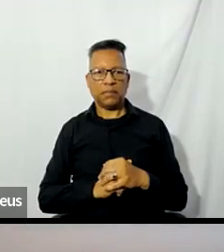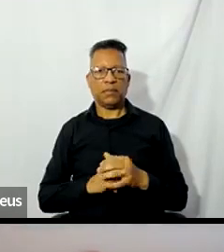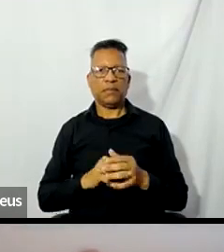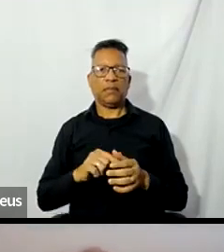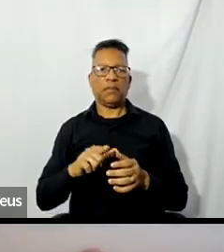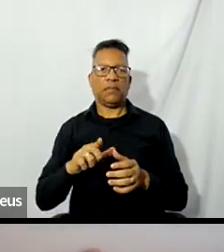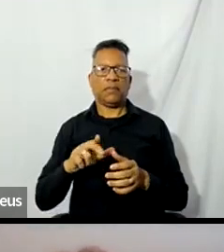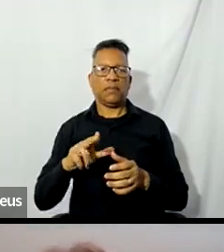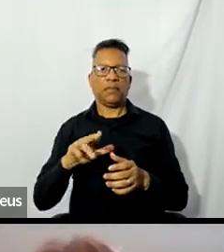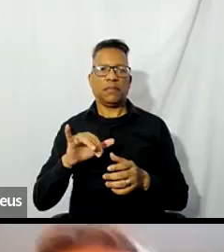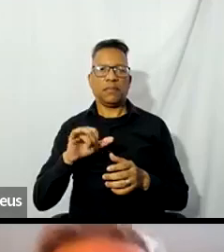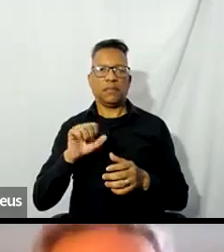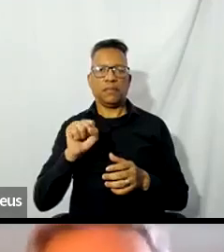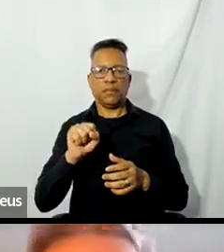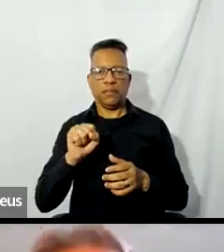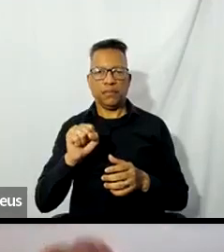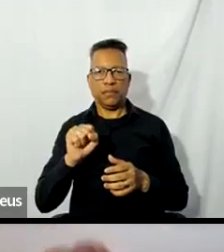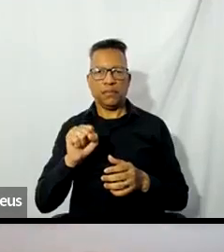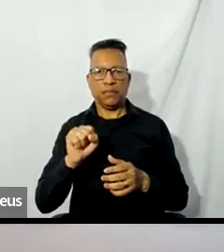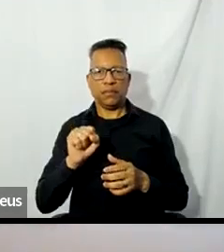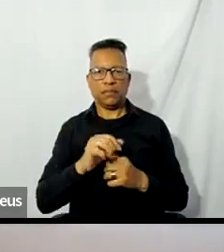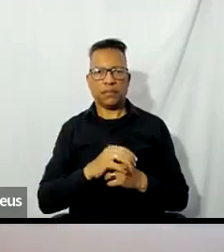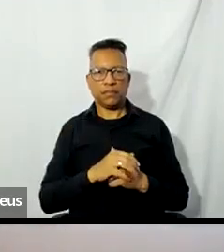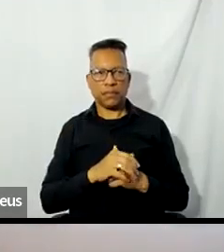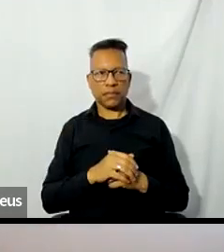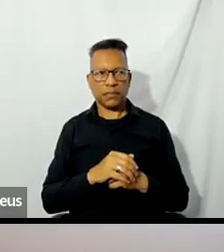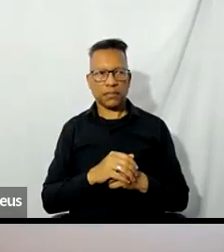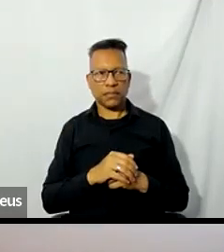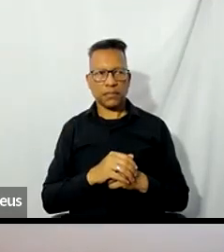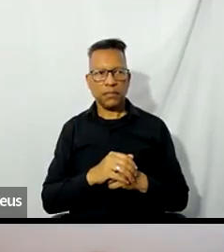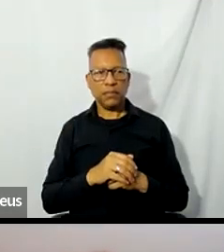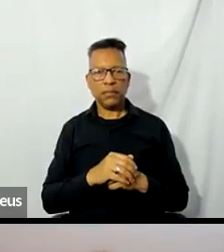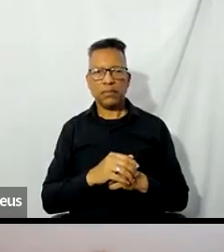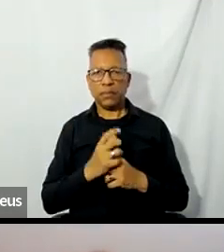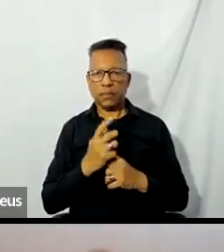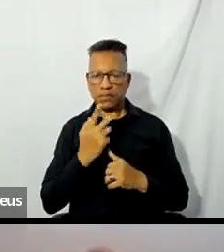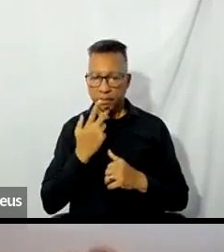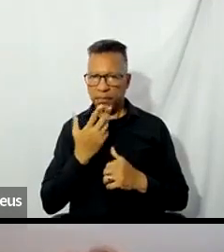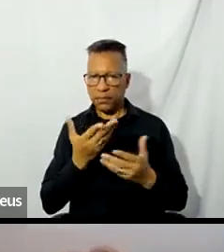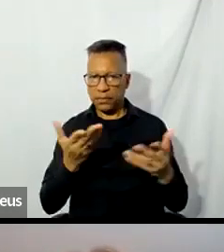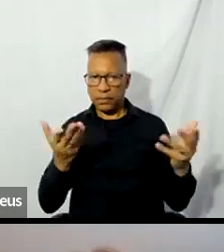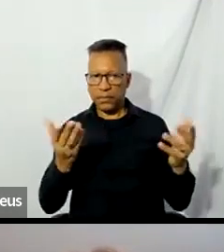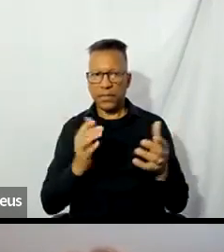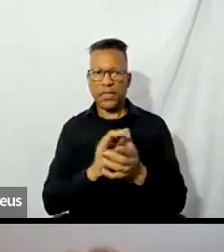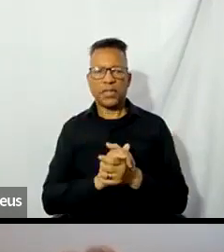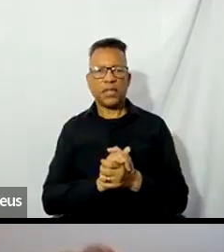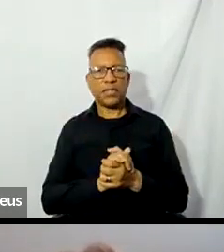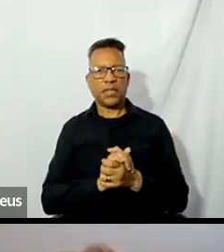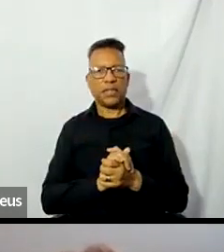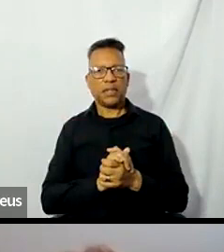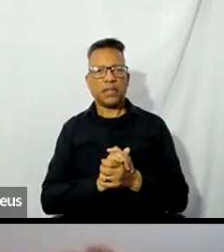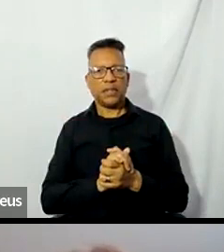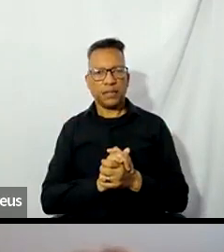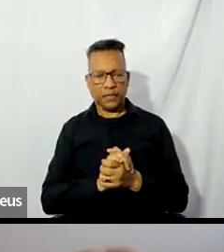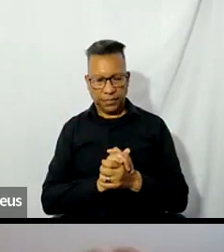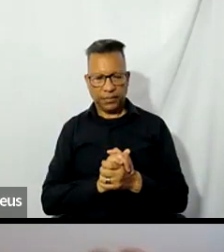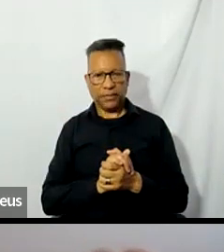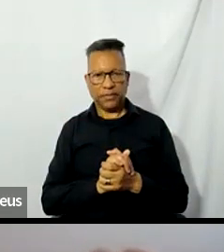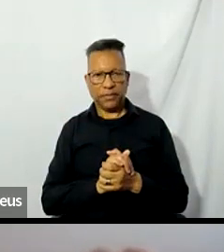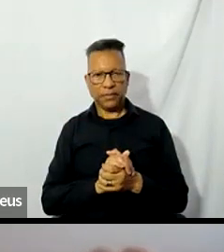Louis Budget it's Lou Budget a long a long time